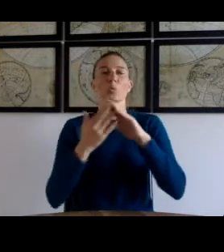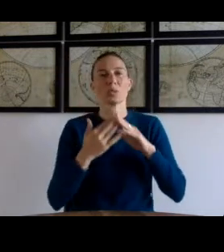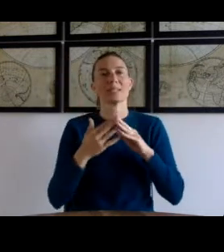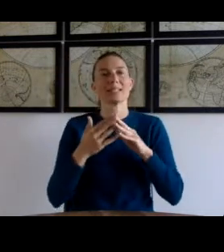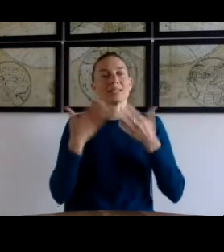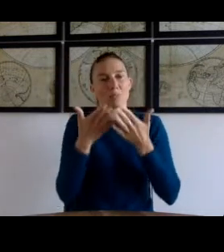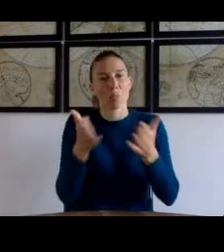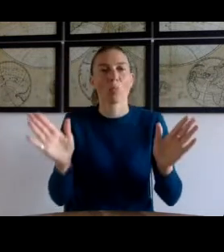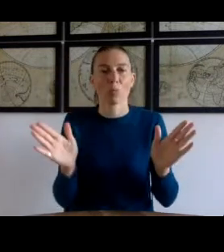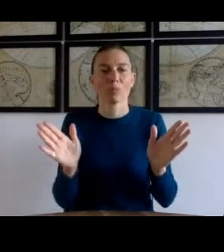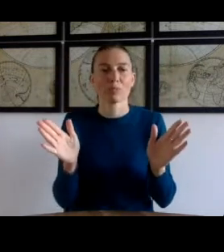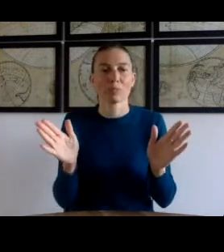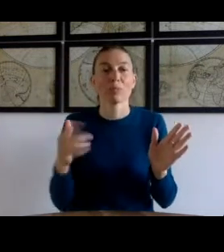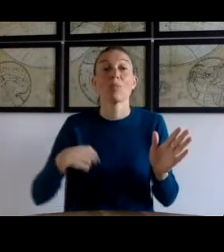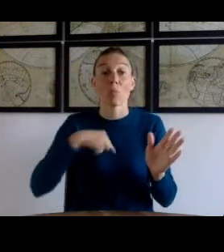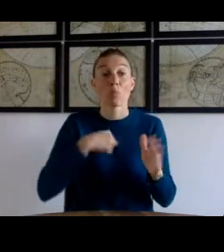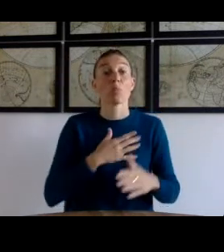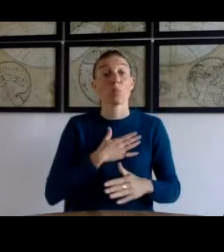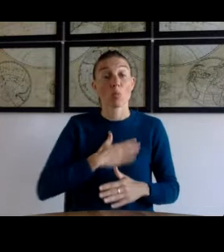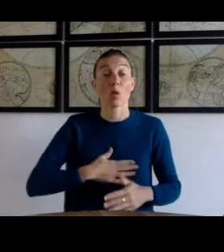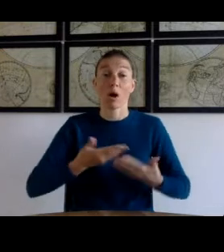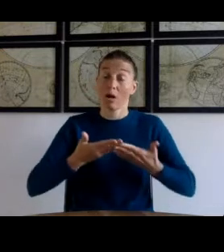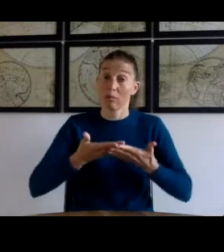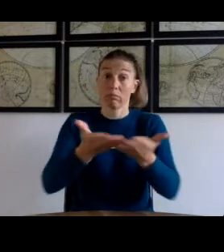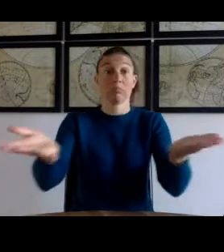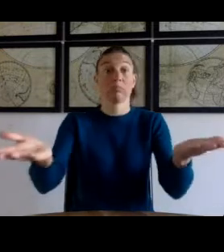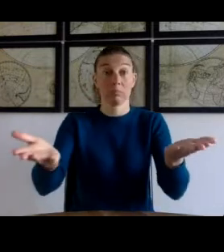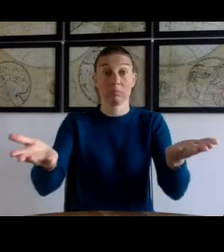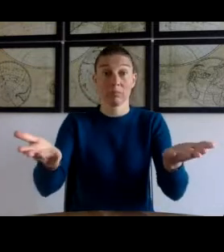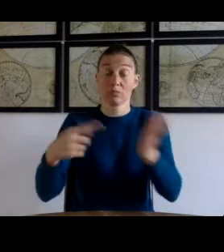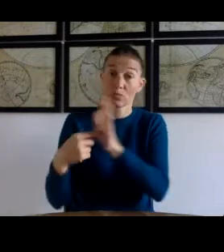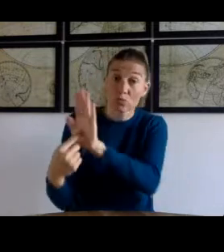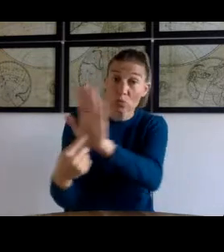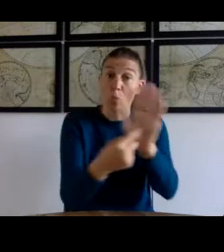because we understand it's important to share what we are learning